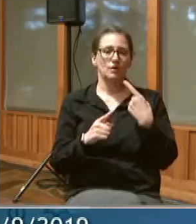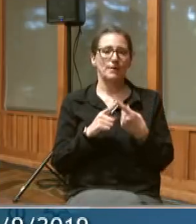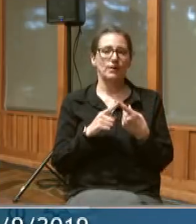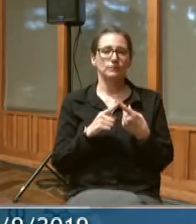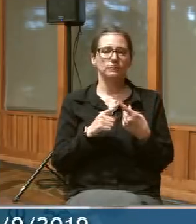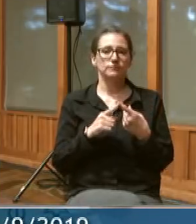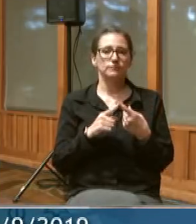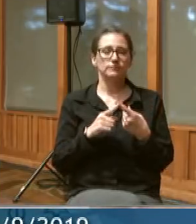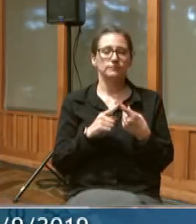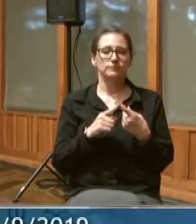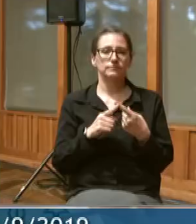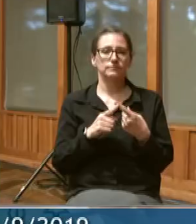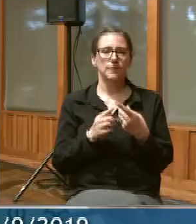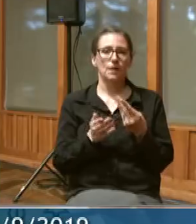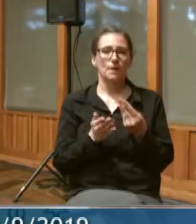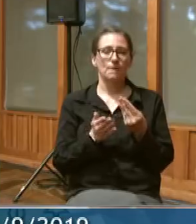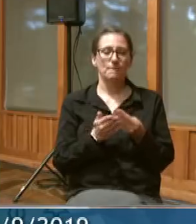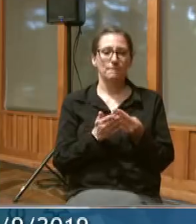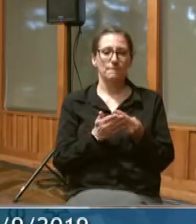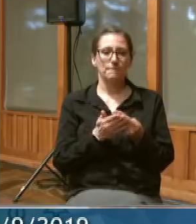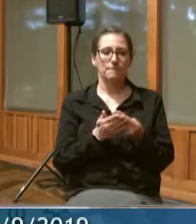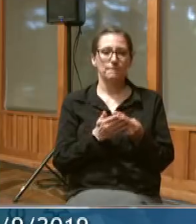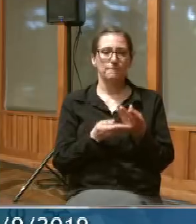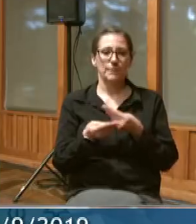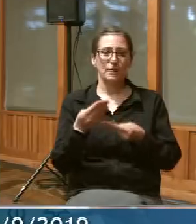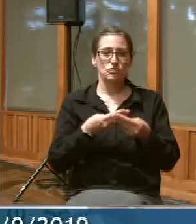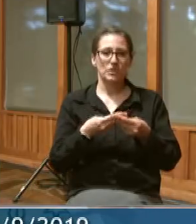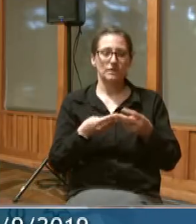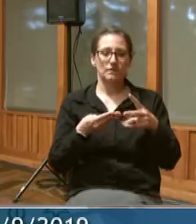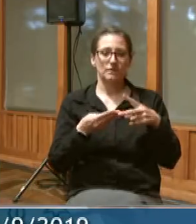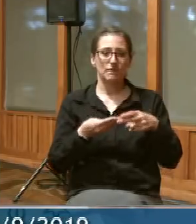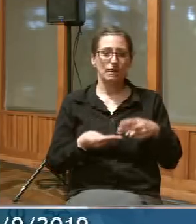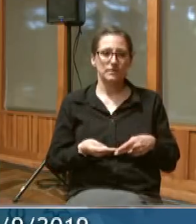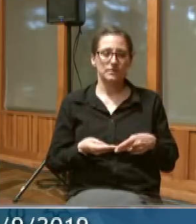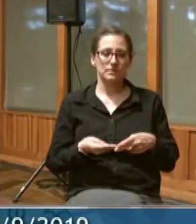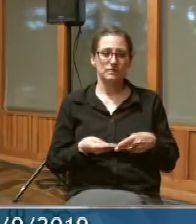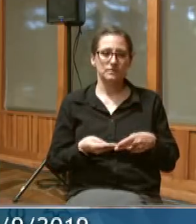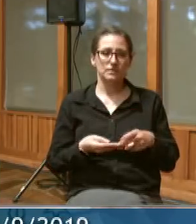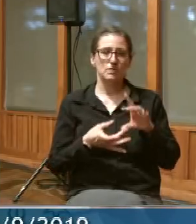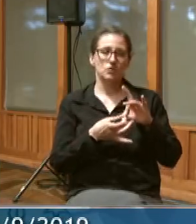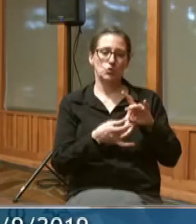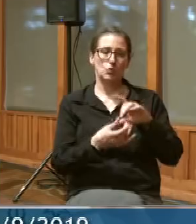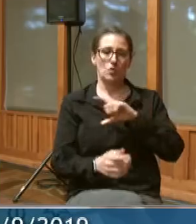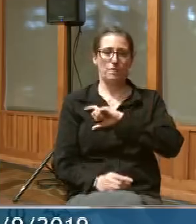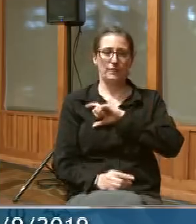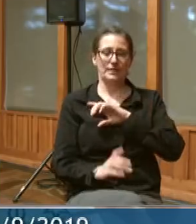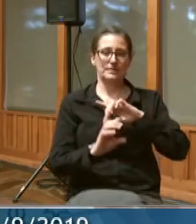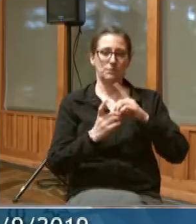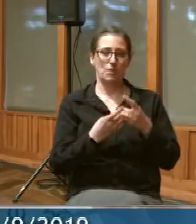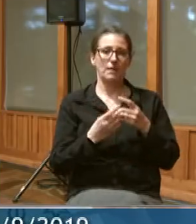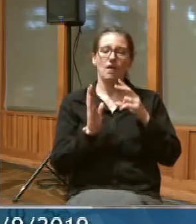PROCESS. THANK YOU. GOOD AFTERNOON, EVERYONE. I'M HERE TO TALK ABOUT THE